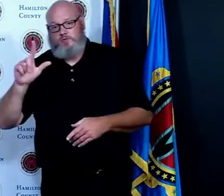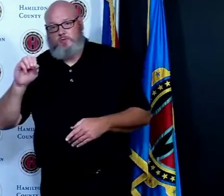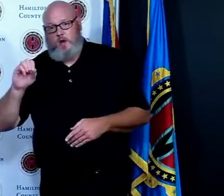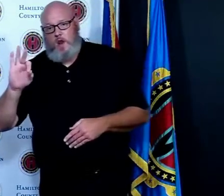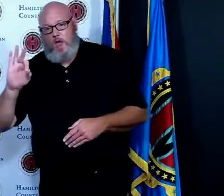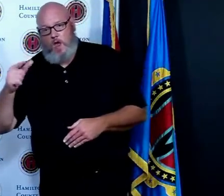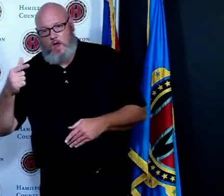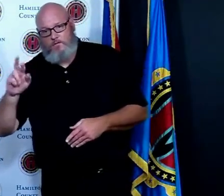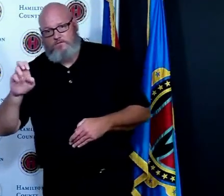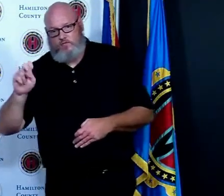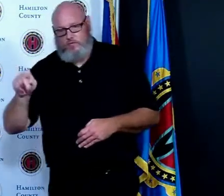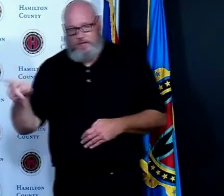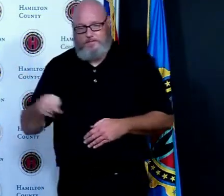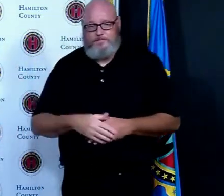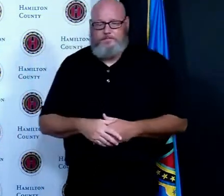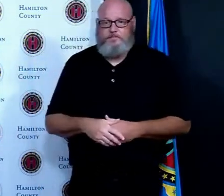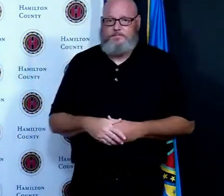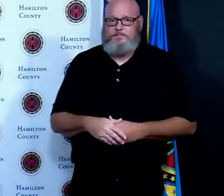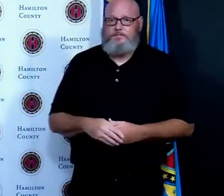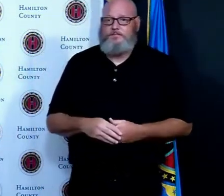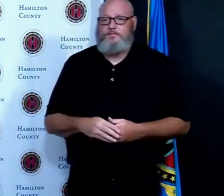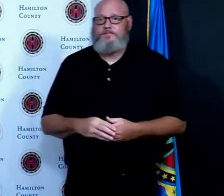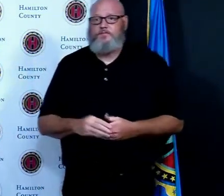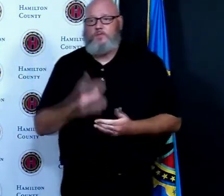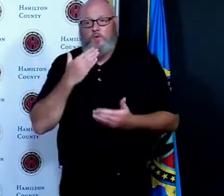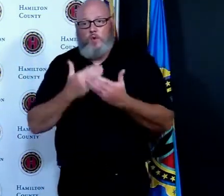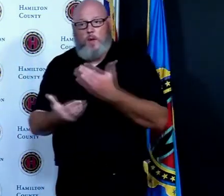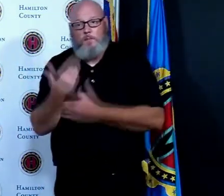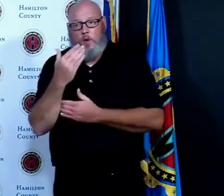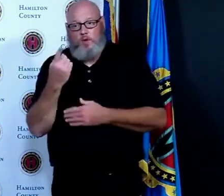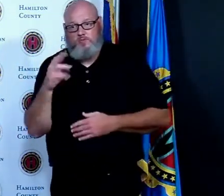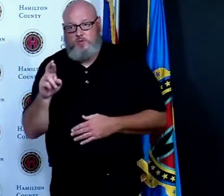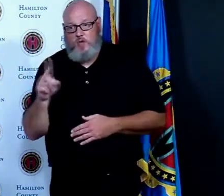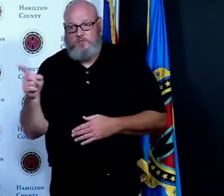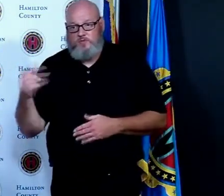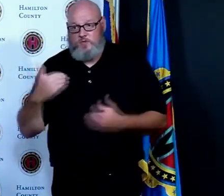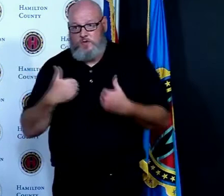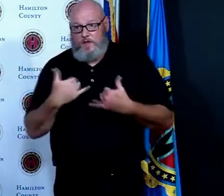good morning doctor I just wanted to see if you had any update on elective surgeries whether